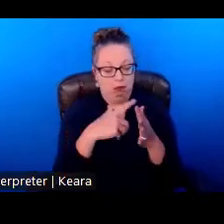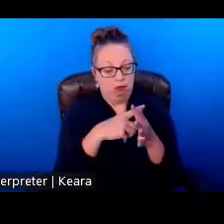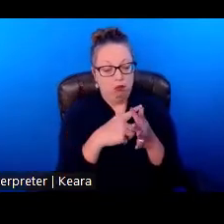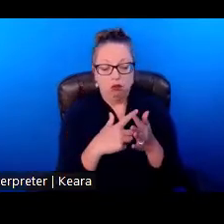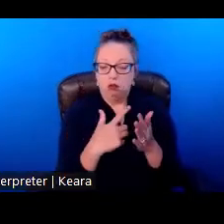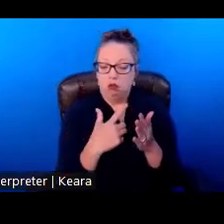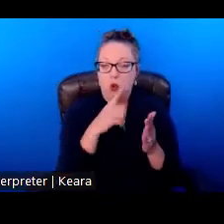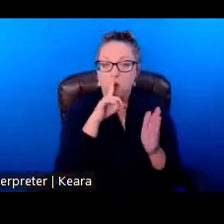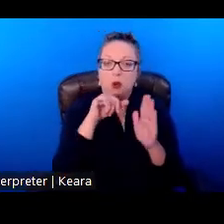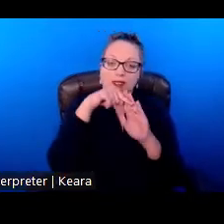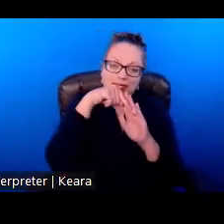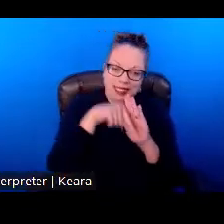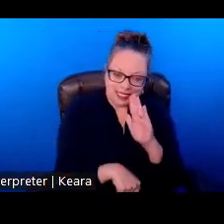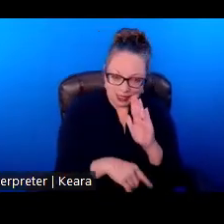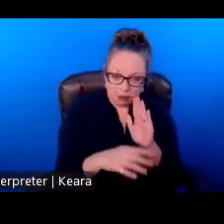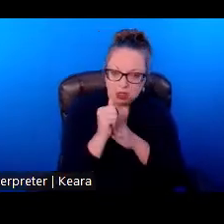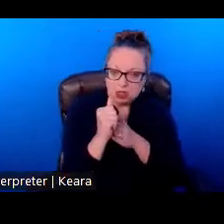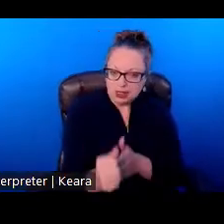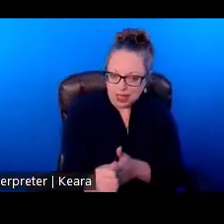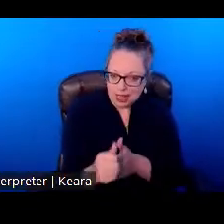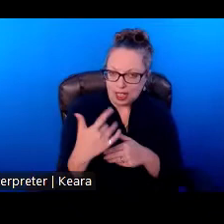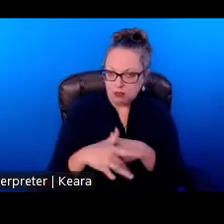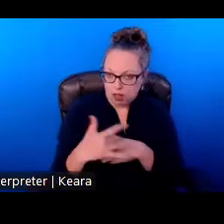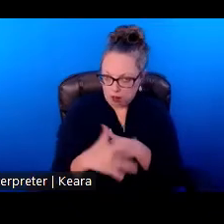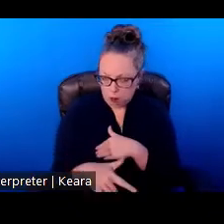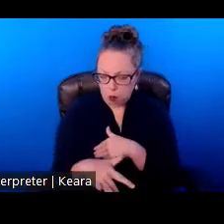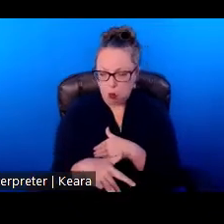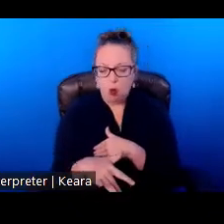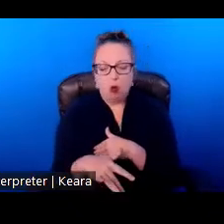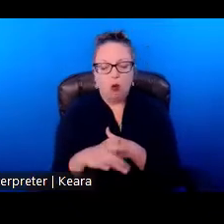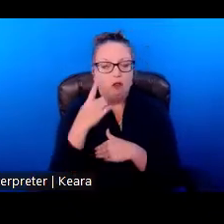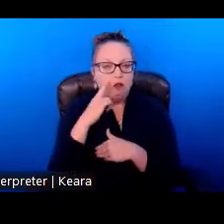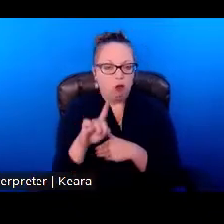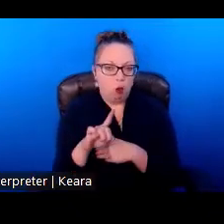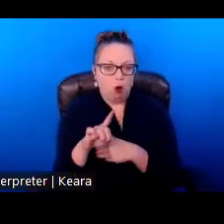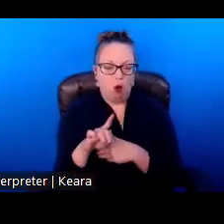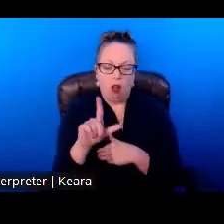the Mid Atlantic Arts website which includes links to free online conversion resources